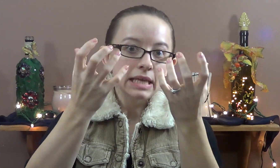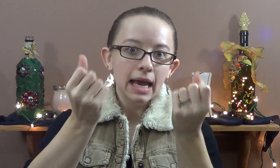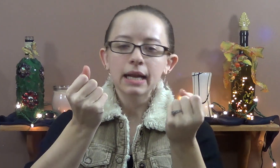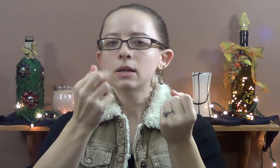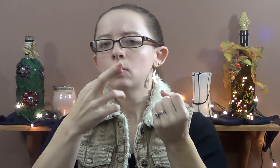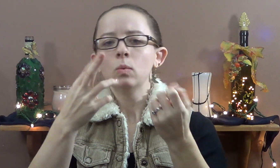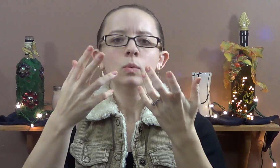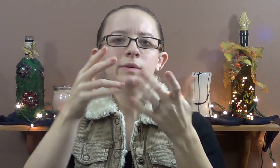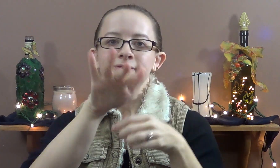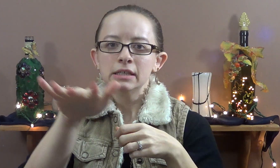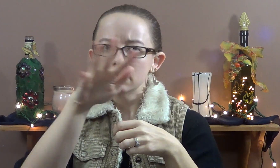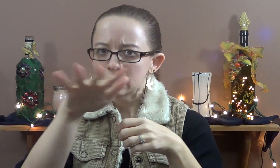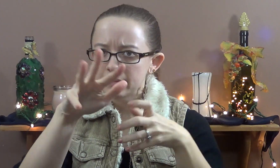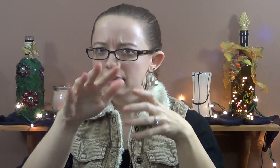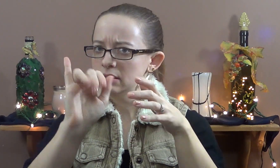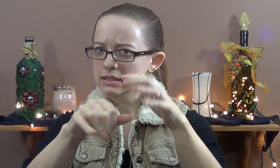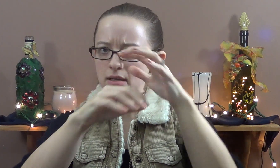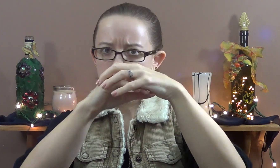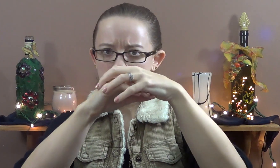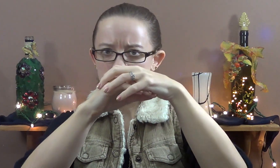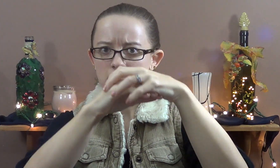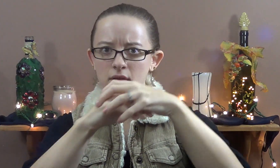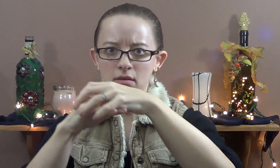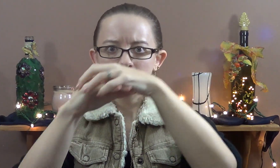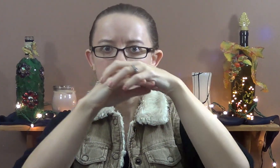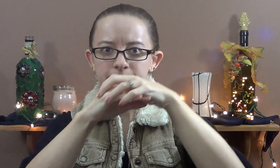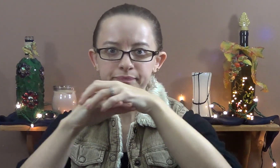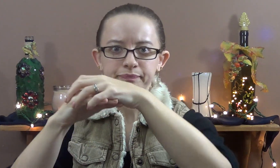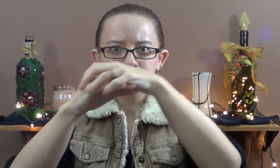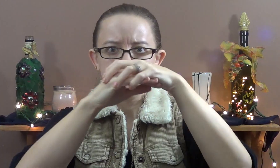So that's what called tactile. It doesn't matter if you're signing, if you're fingerspelling. They have